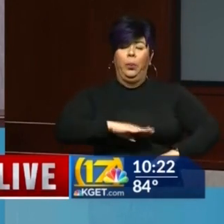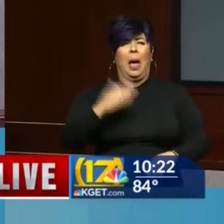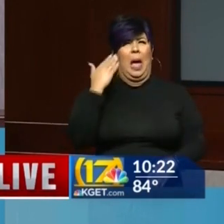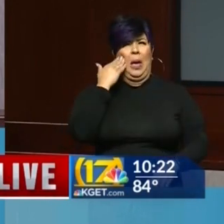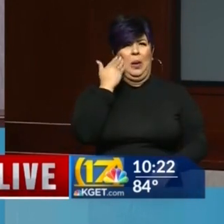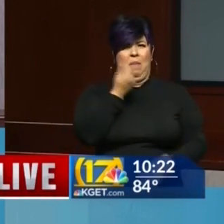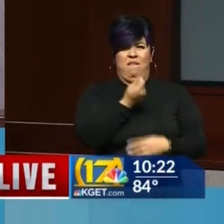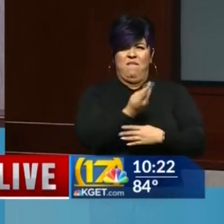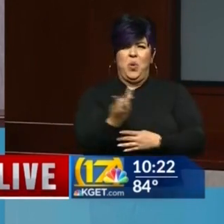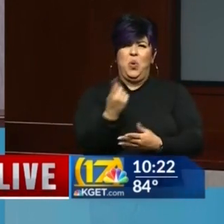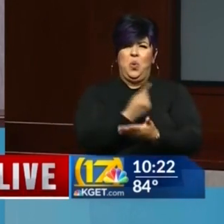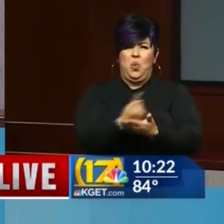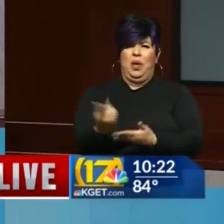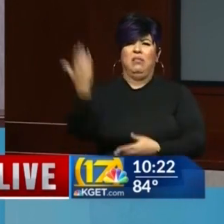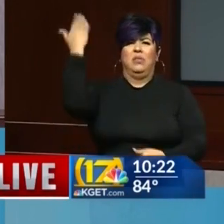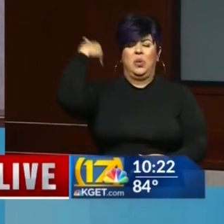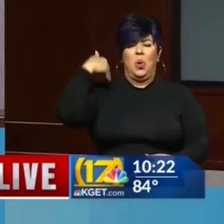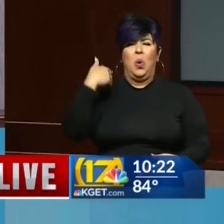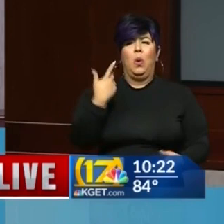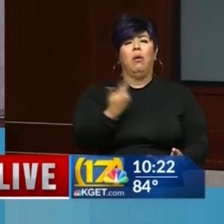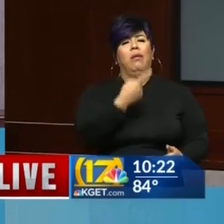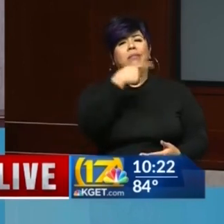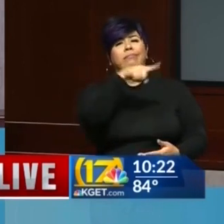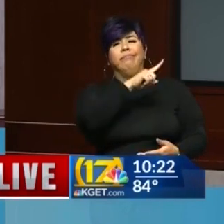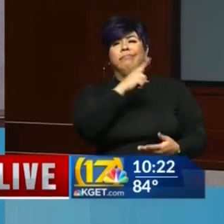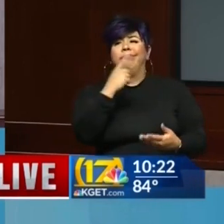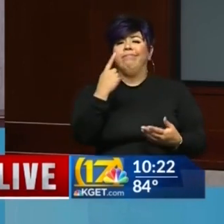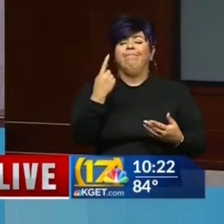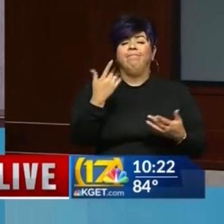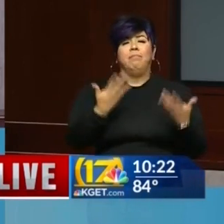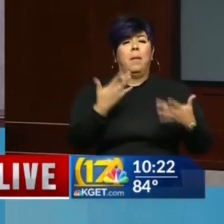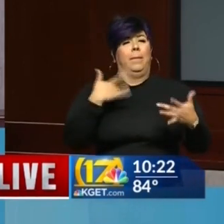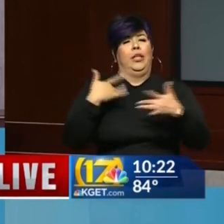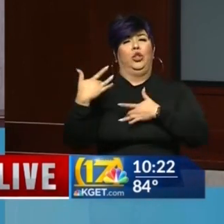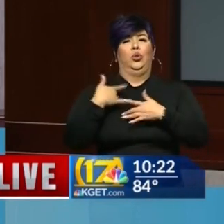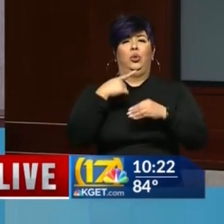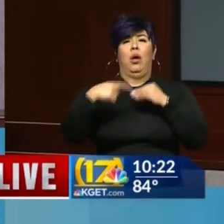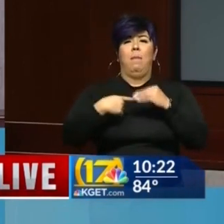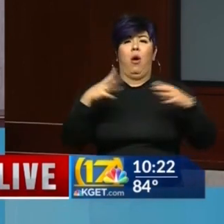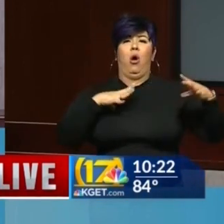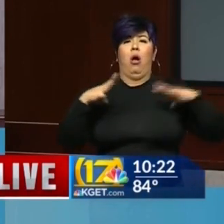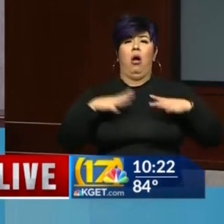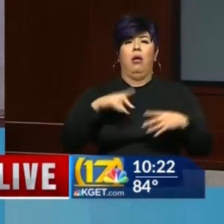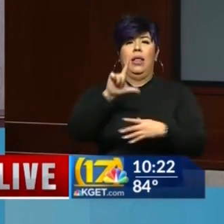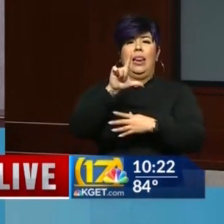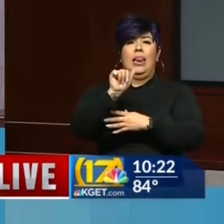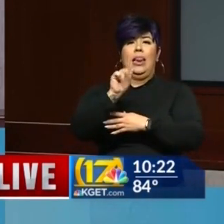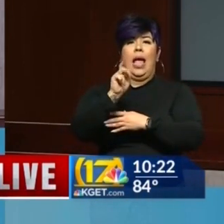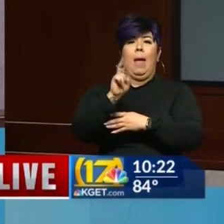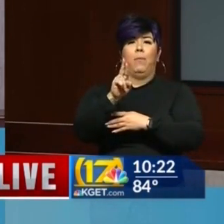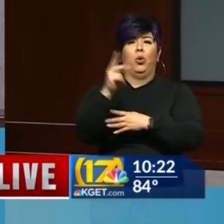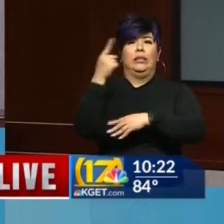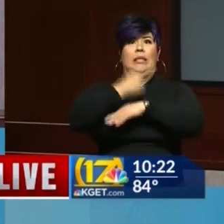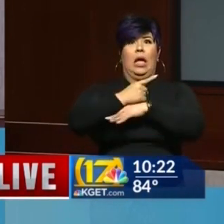AND MY FINAL QUESTION IS THANKFULLY OUR NUMBERS SEEM TO BE CONTINUALLY DECLINING, AND I KNOW THAT A FEW WEEKS AGO, WE